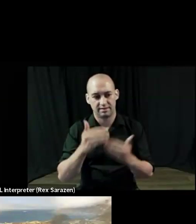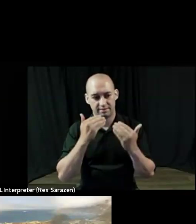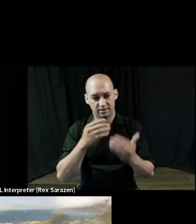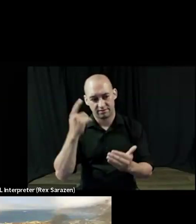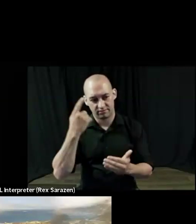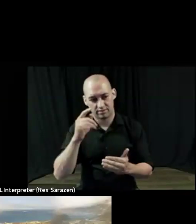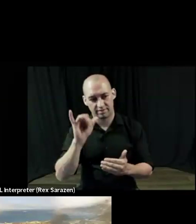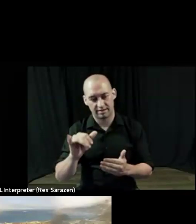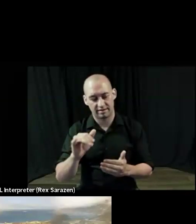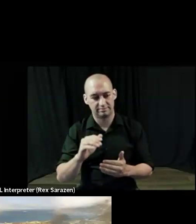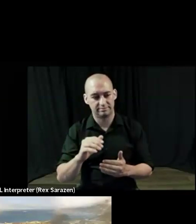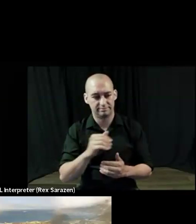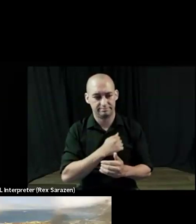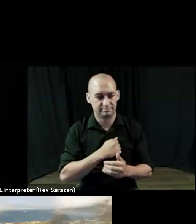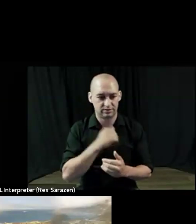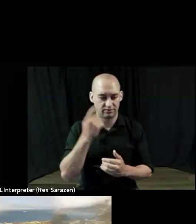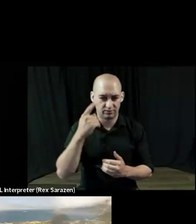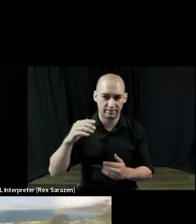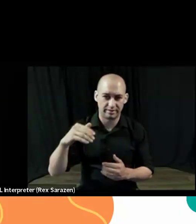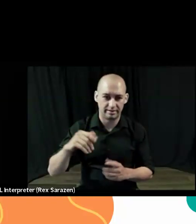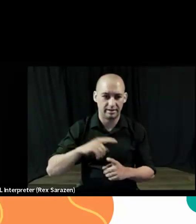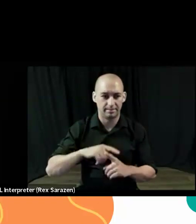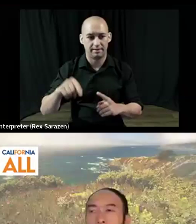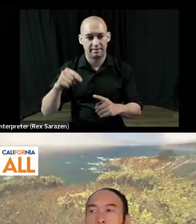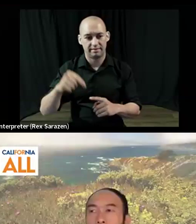apologies for running in late. I think everybody's meeting is running late today, since we're all